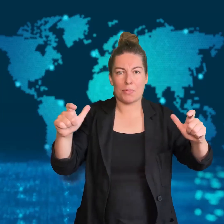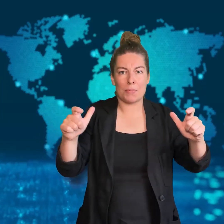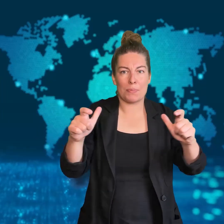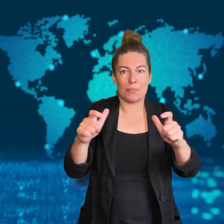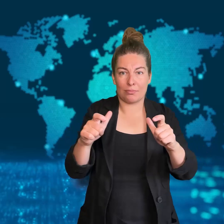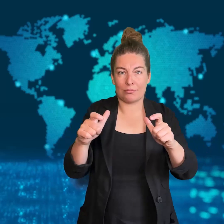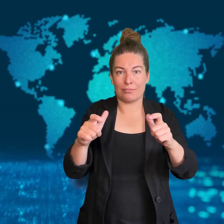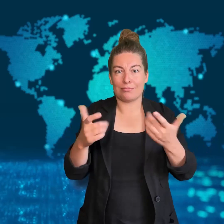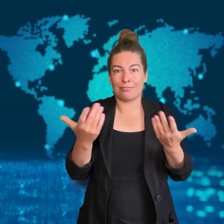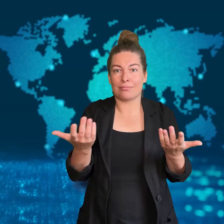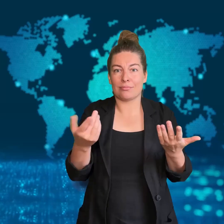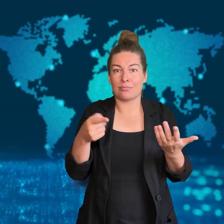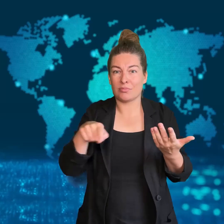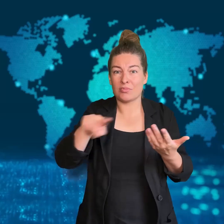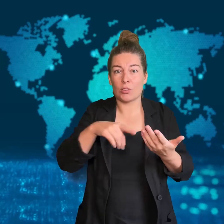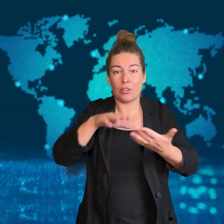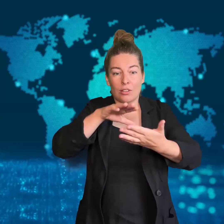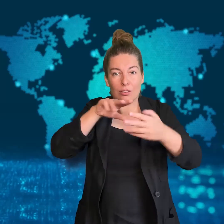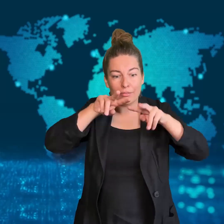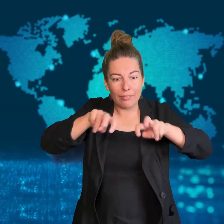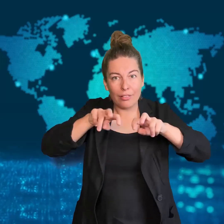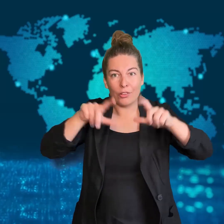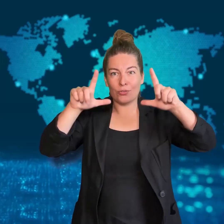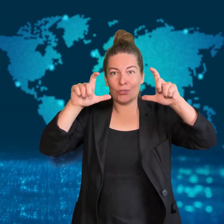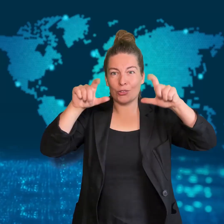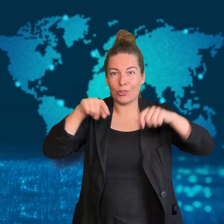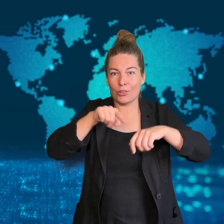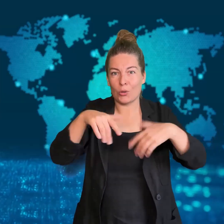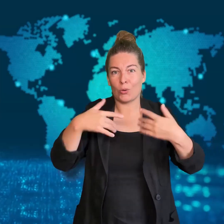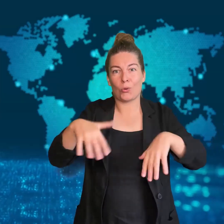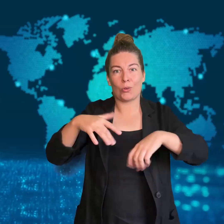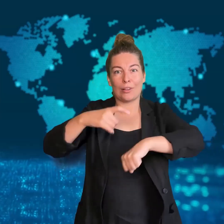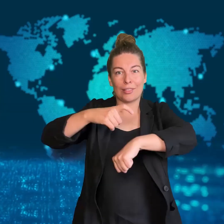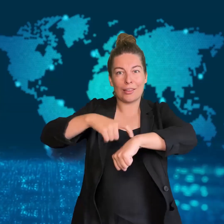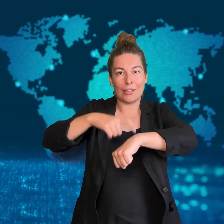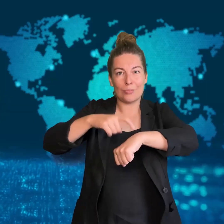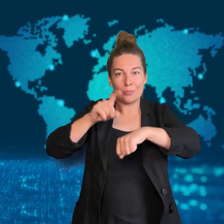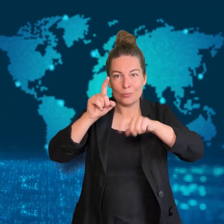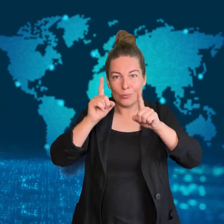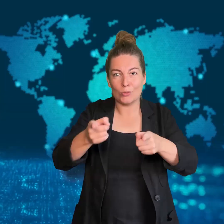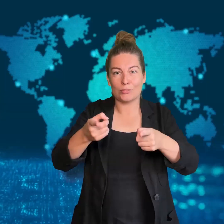Examining the photos has taken many people